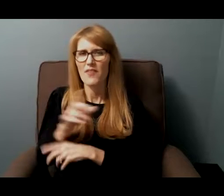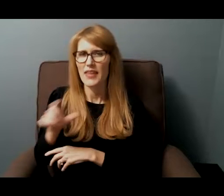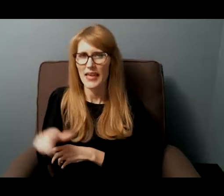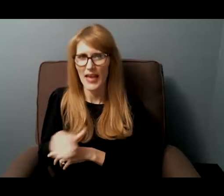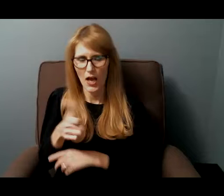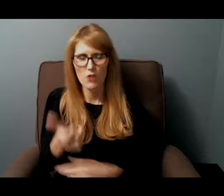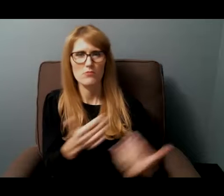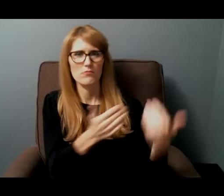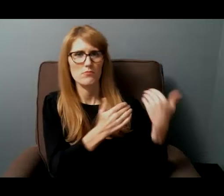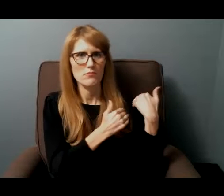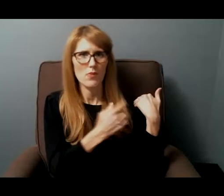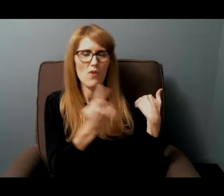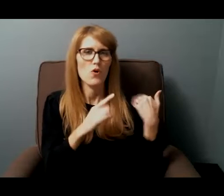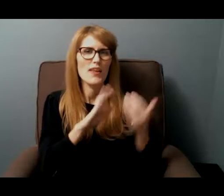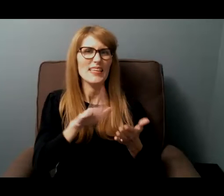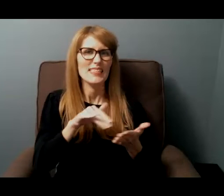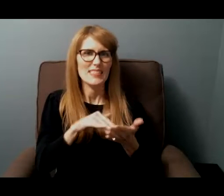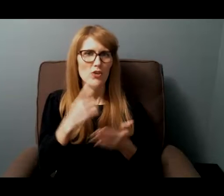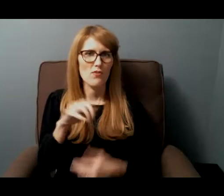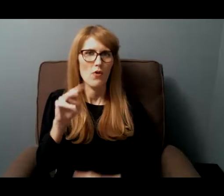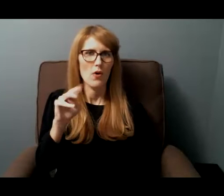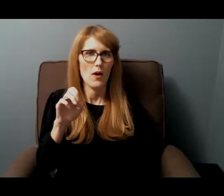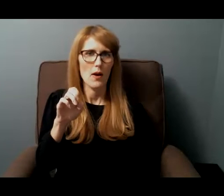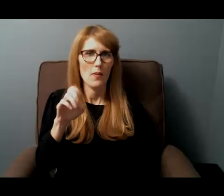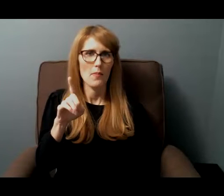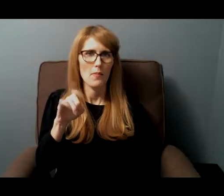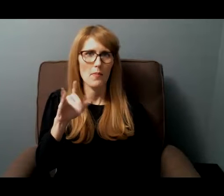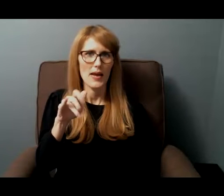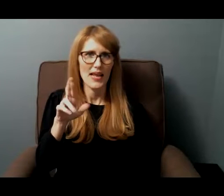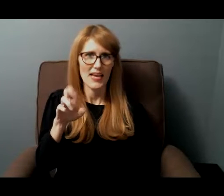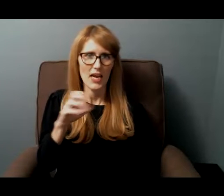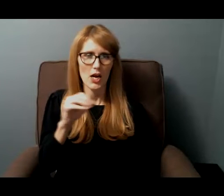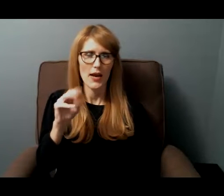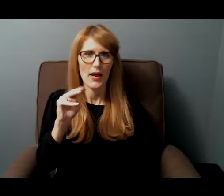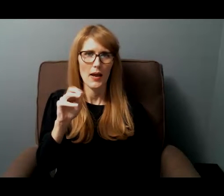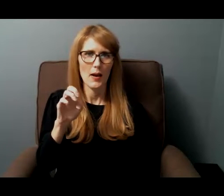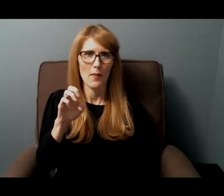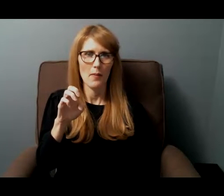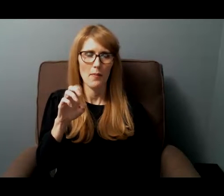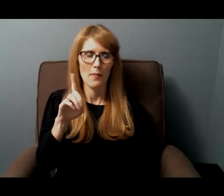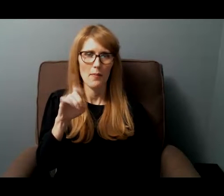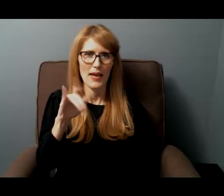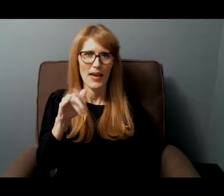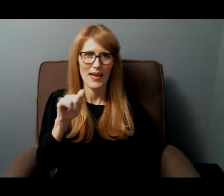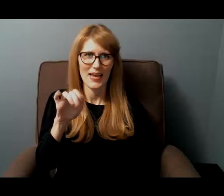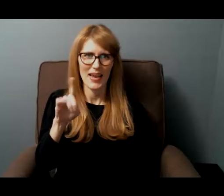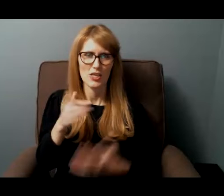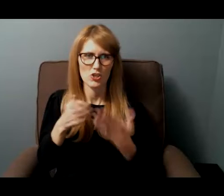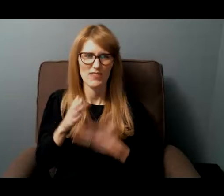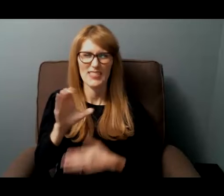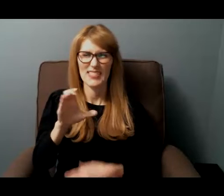of the Centers for Medicare and Medicaid Services, CMS. To be eligible for Medicare,